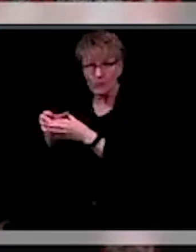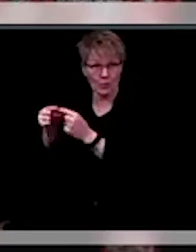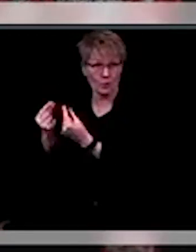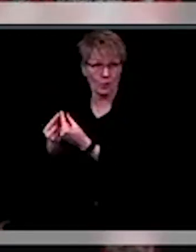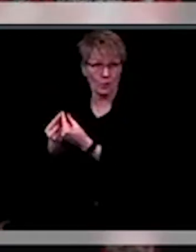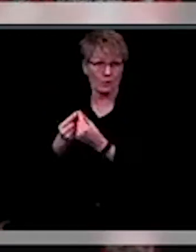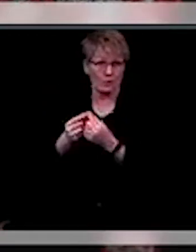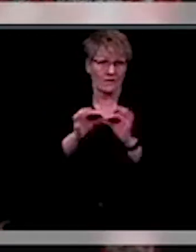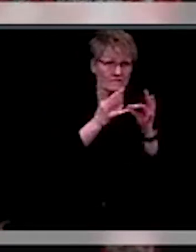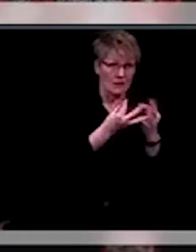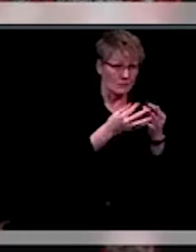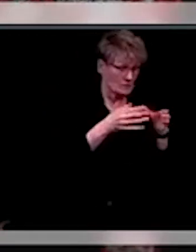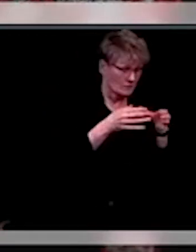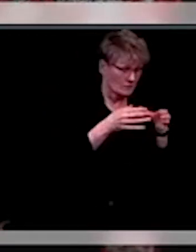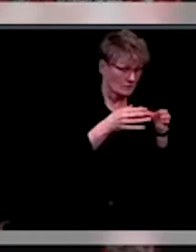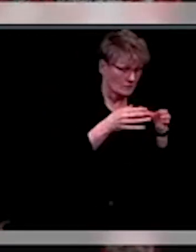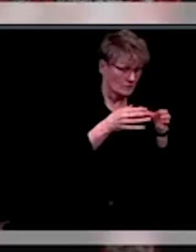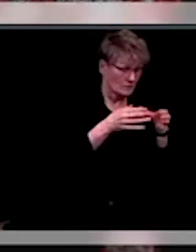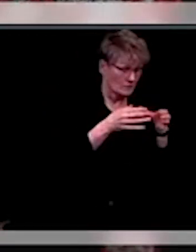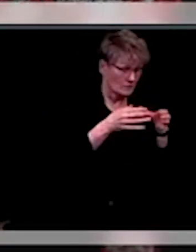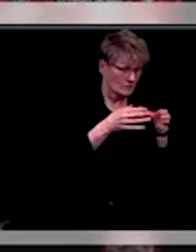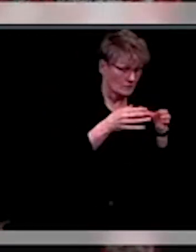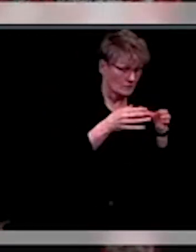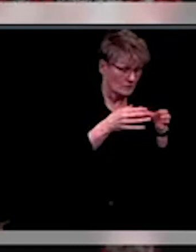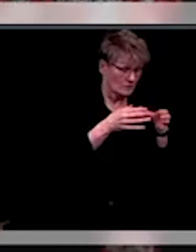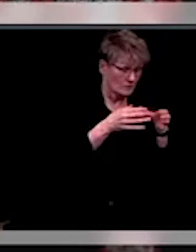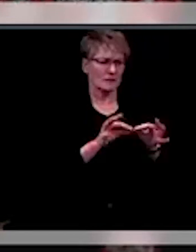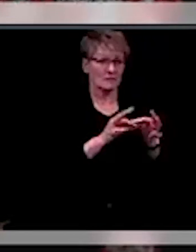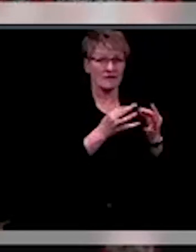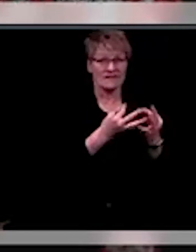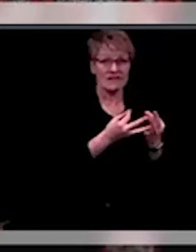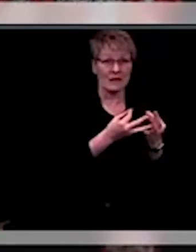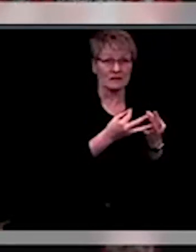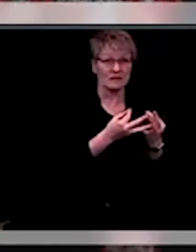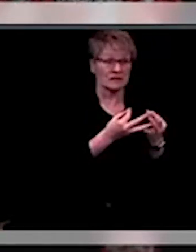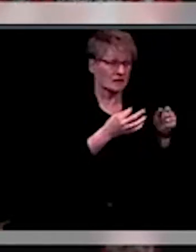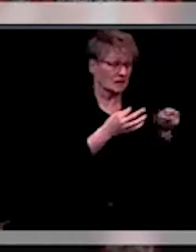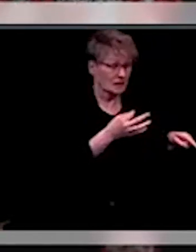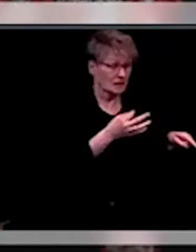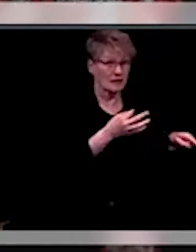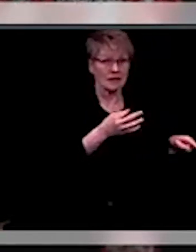one or two families on their block and they've committed. Those are the only groups that their